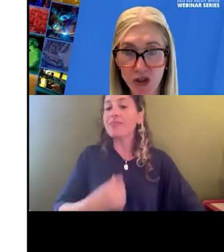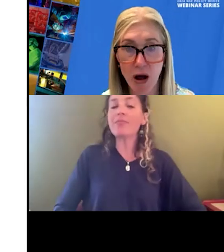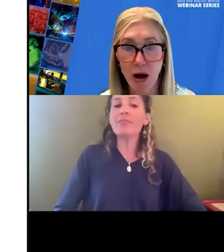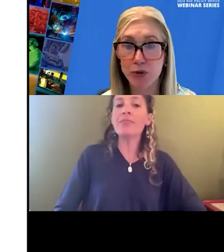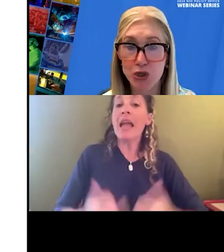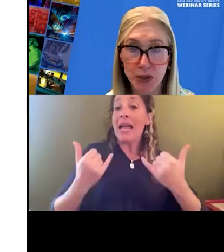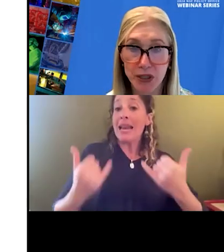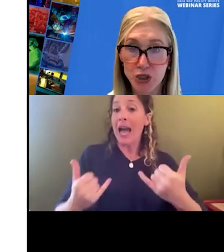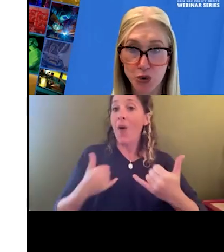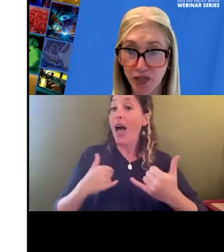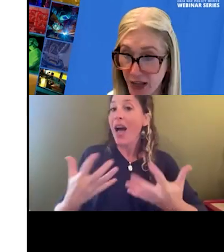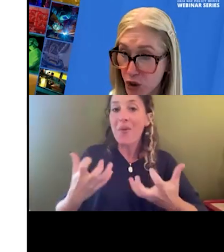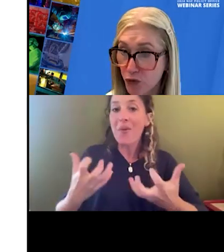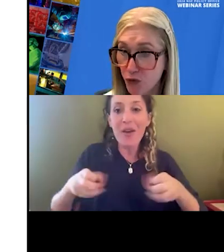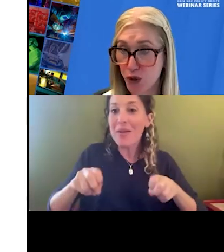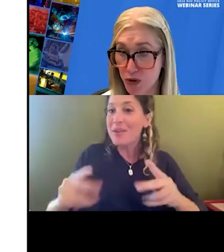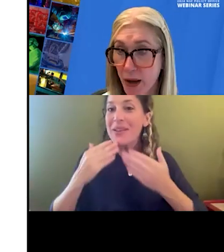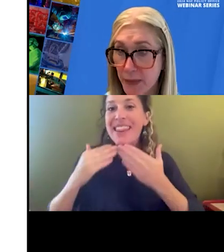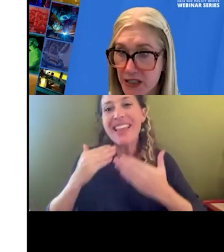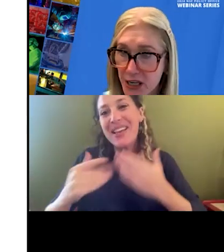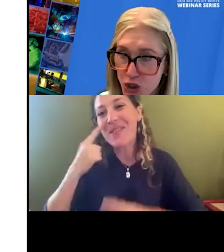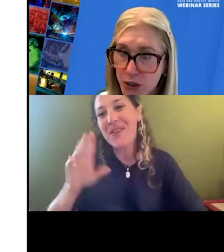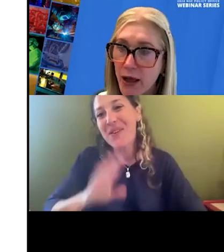the opportunity to thank you for your time and attention,